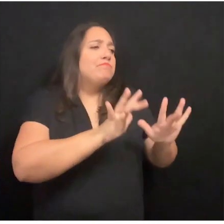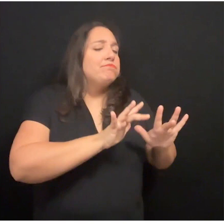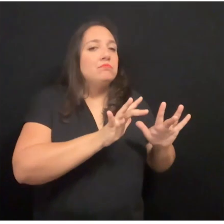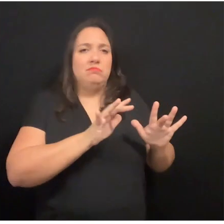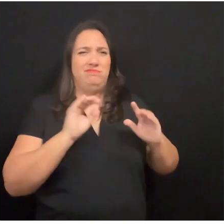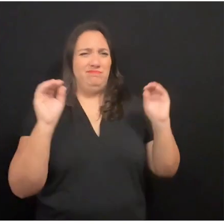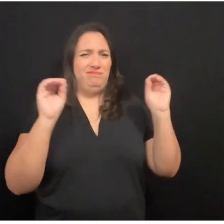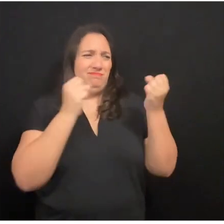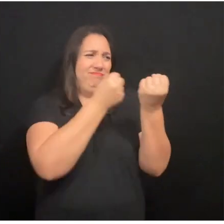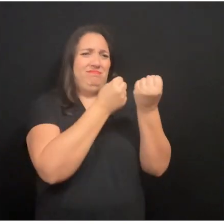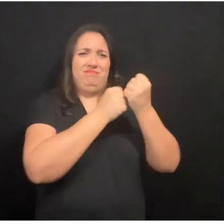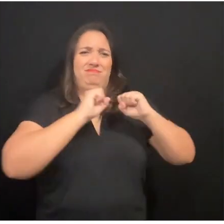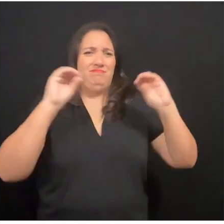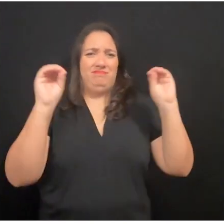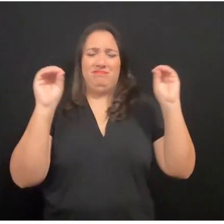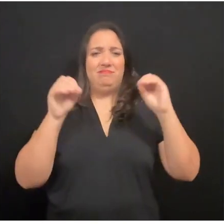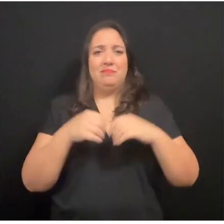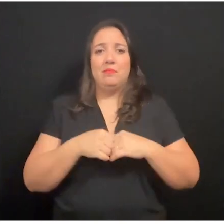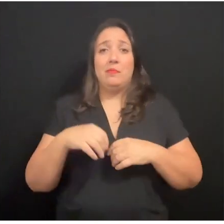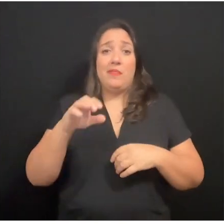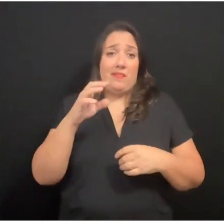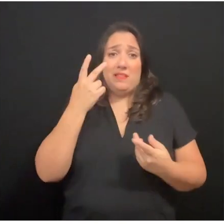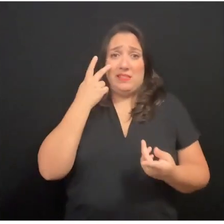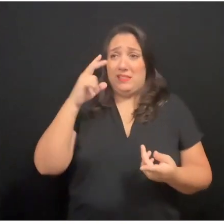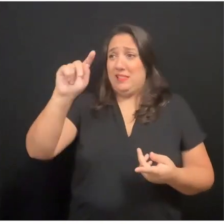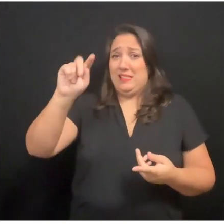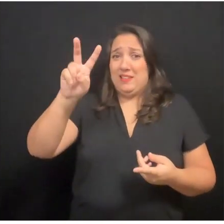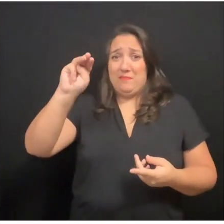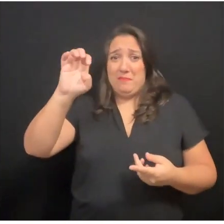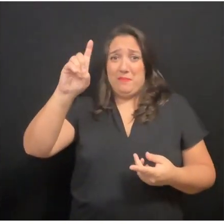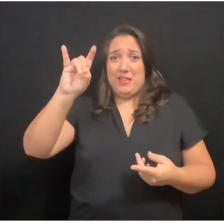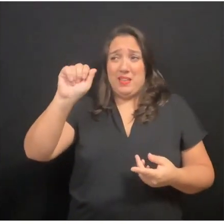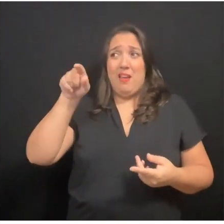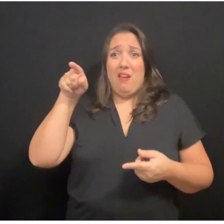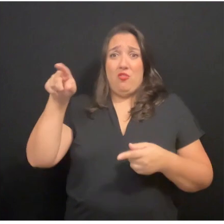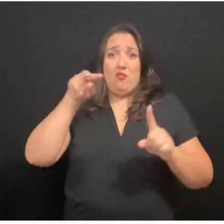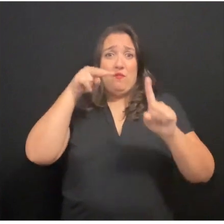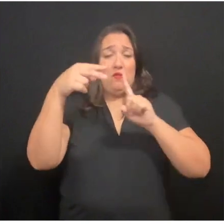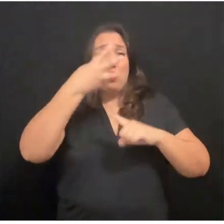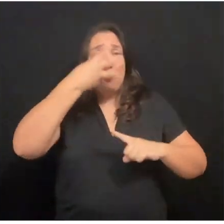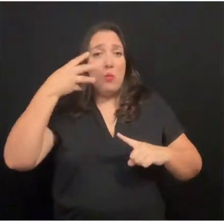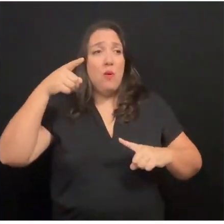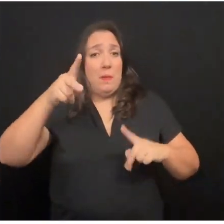I mean, I haven't seen people or the media view migrants as people as humans.